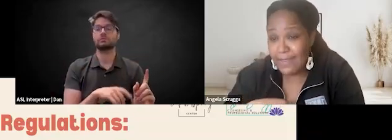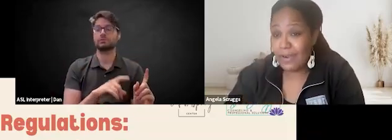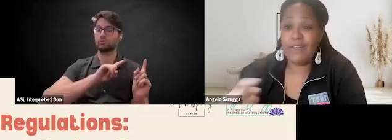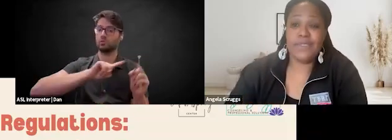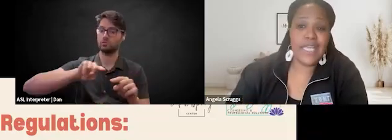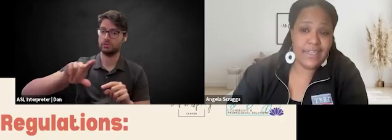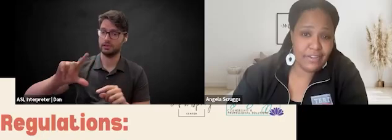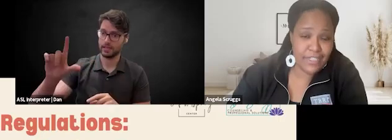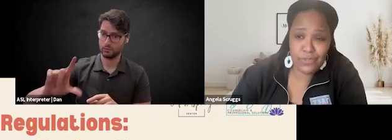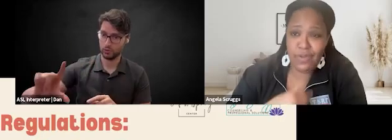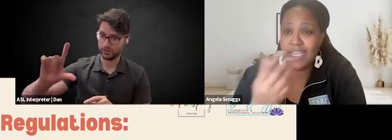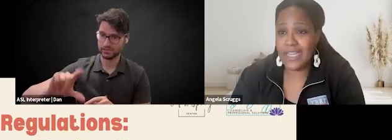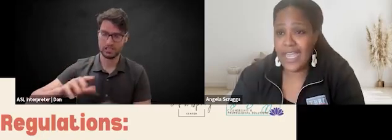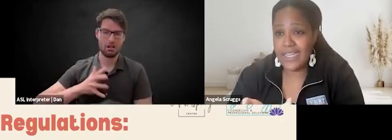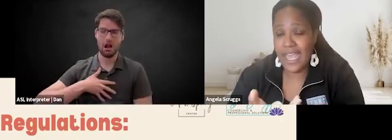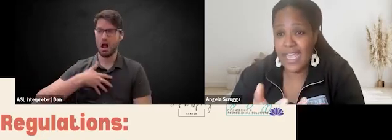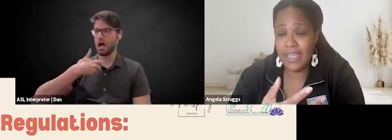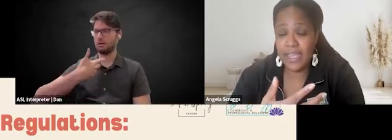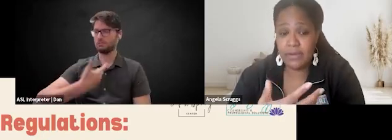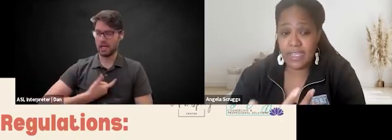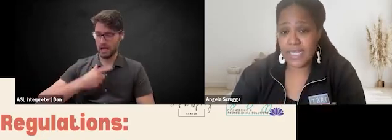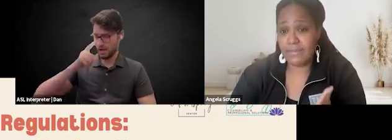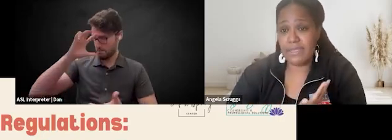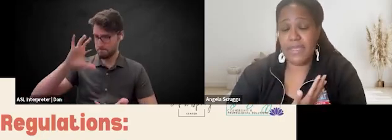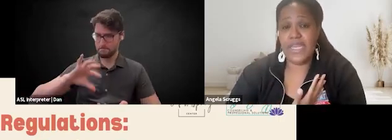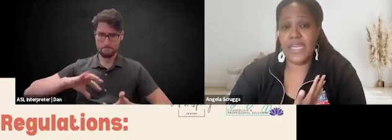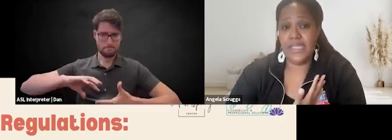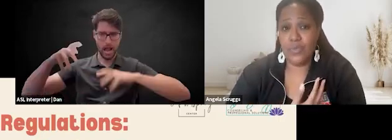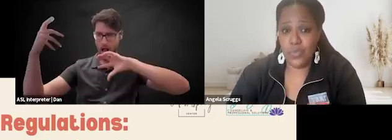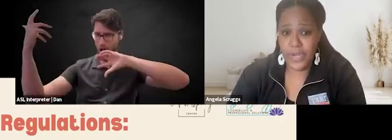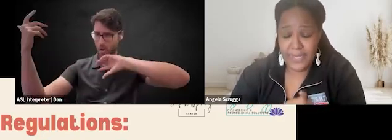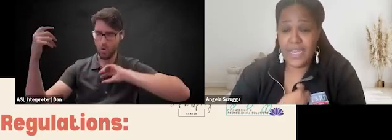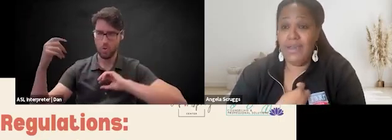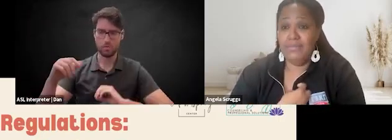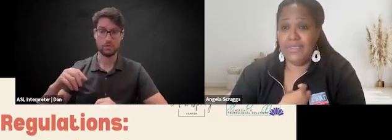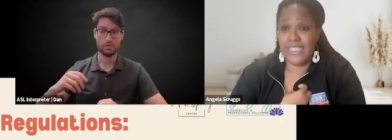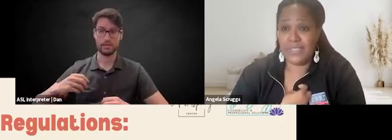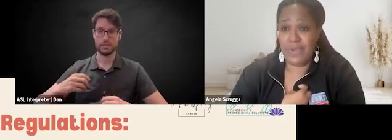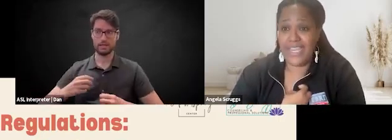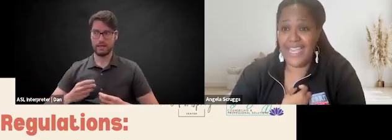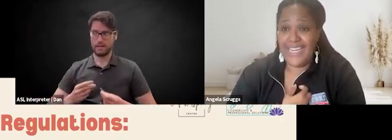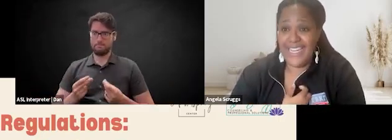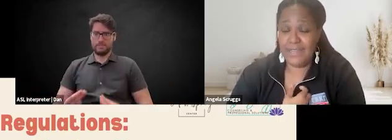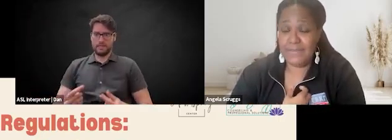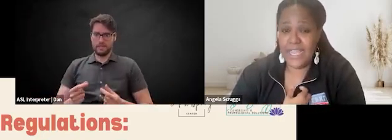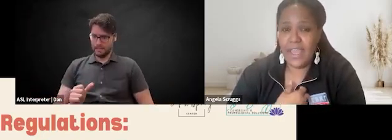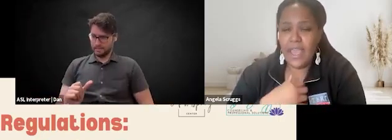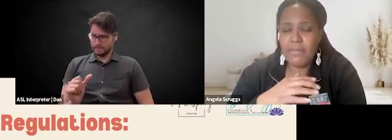and they're upset, and they're dysregulated, and-- and sometimes immediately, we become dysregulated and upset.